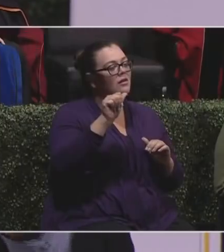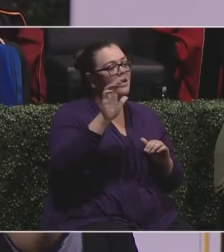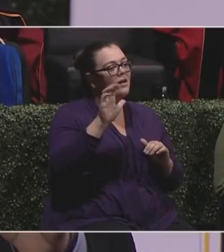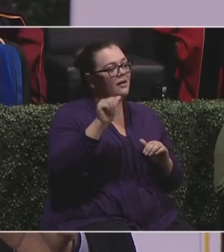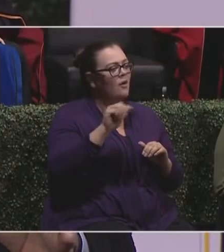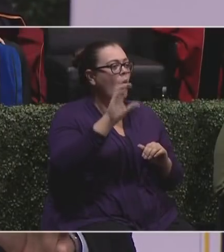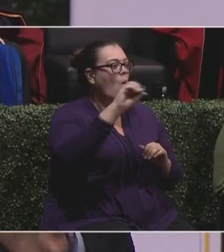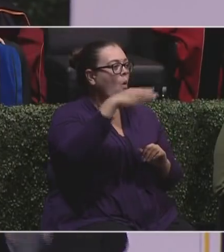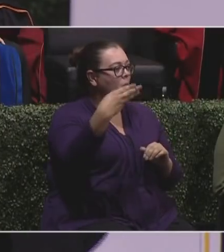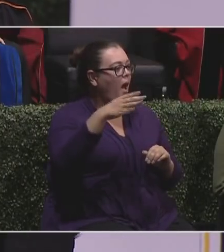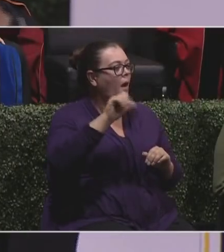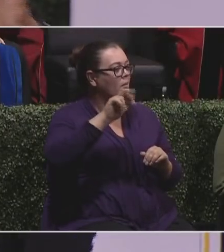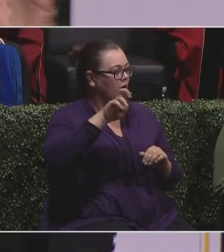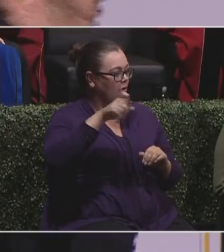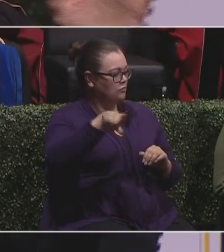YEARS, ALTAMED HAS GROWN TREMENDOUSLY.